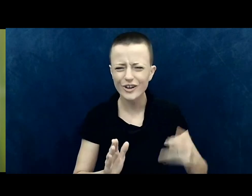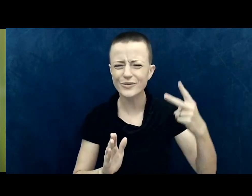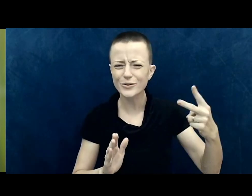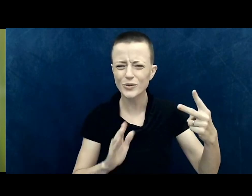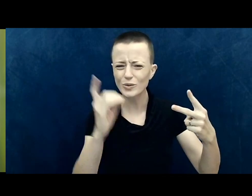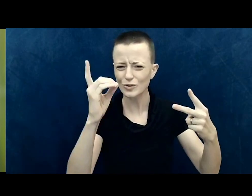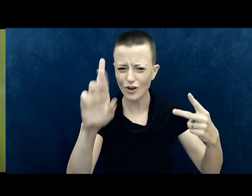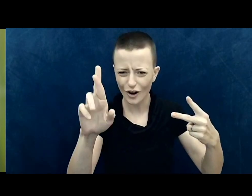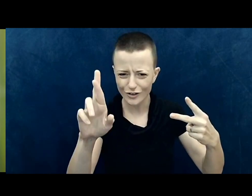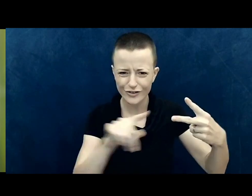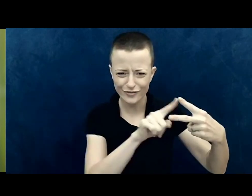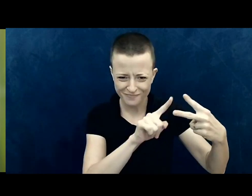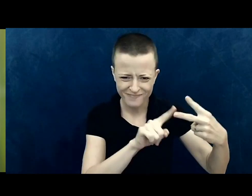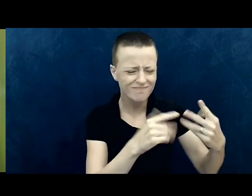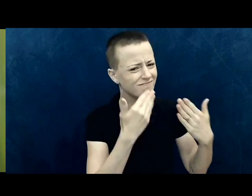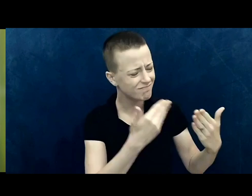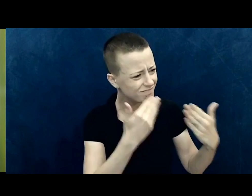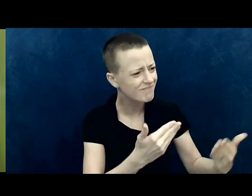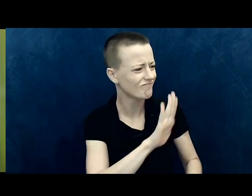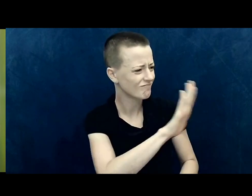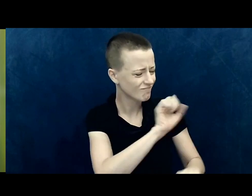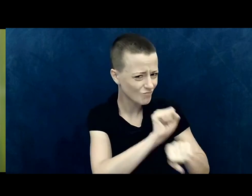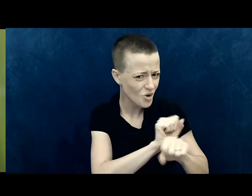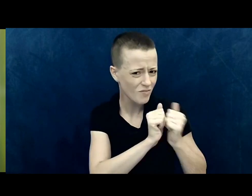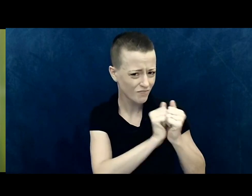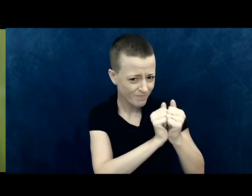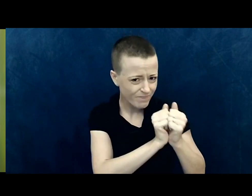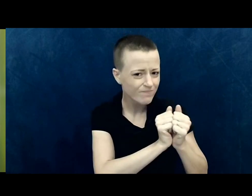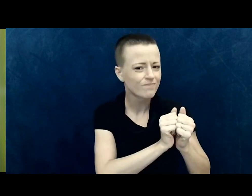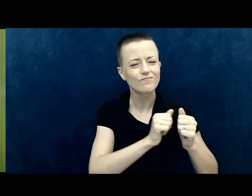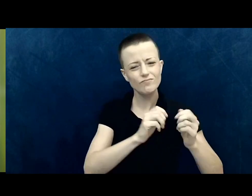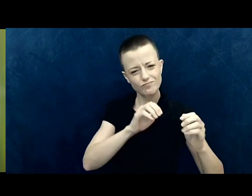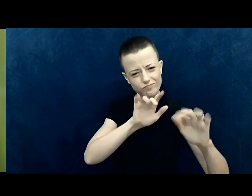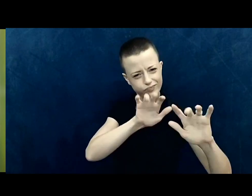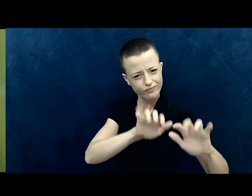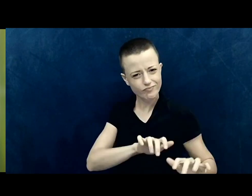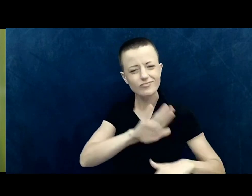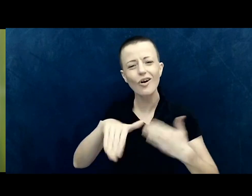as well as others at Nineteen to Zero Canada who have created much of the material that I'm presenting today.